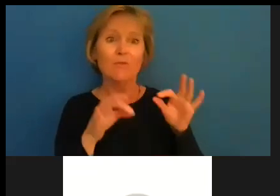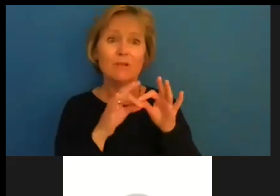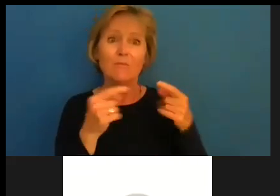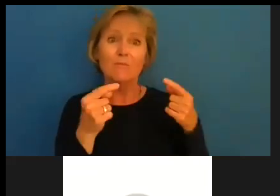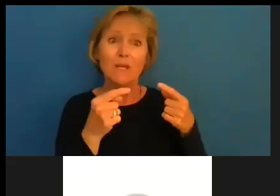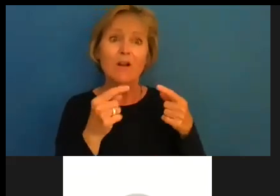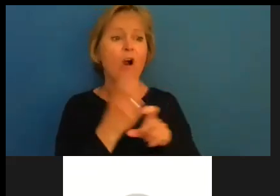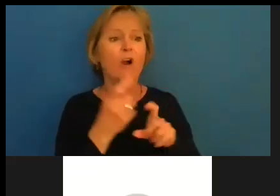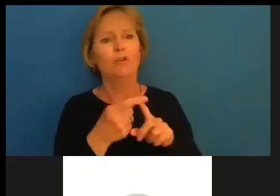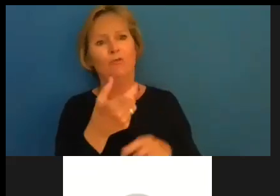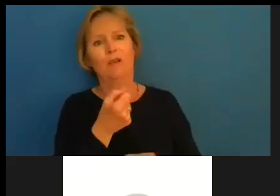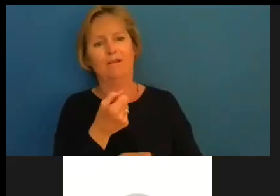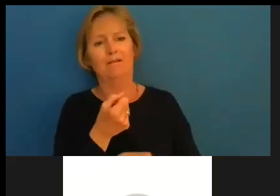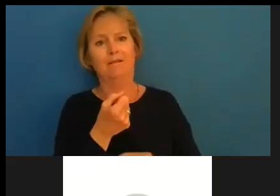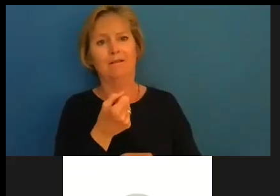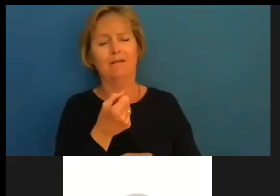to get, right?